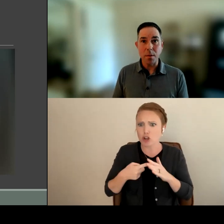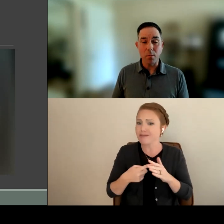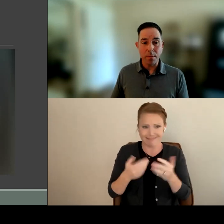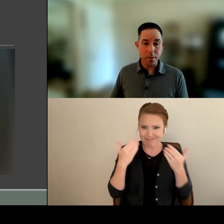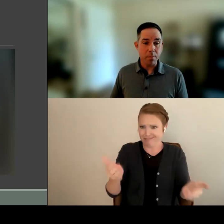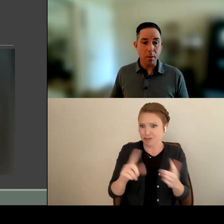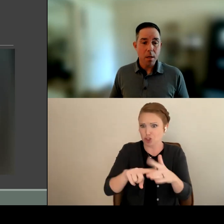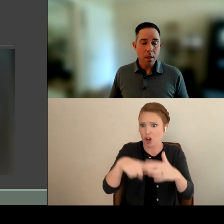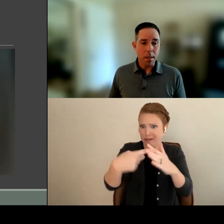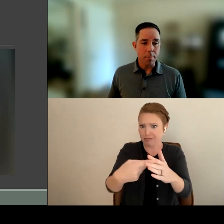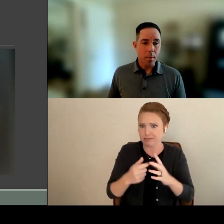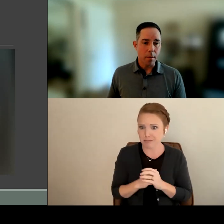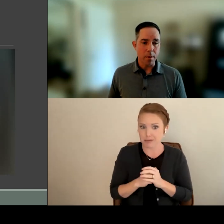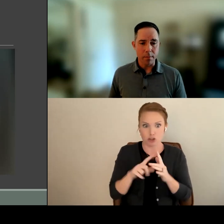Start with something.